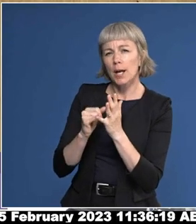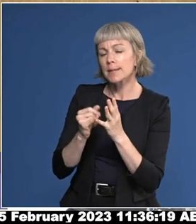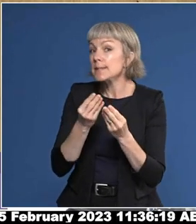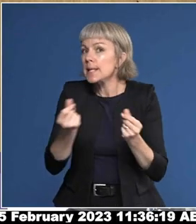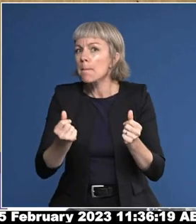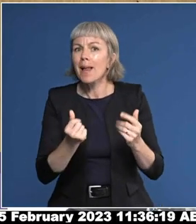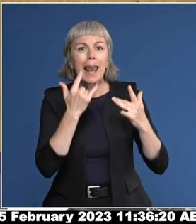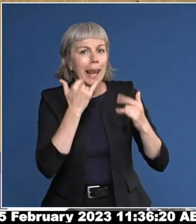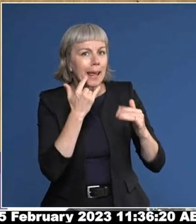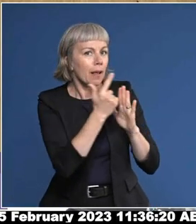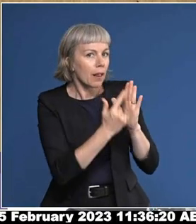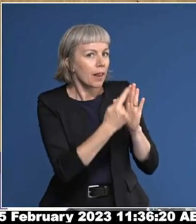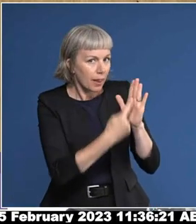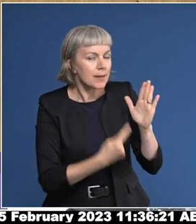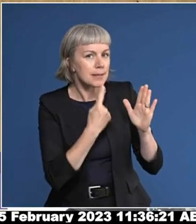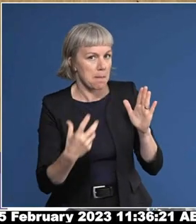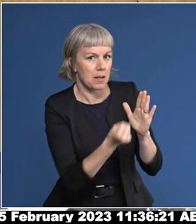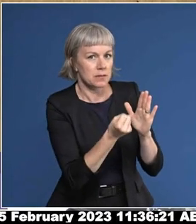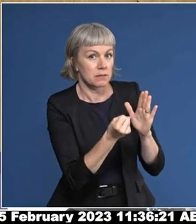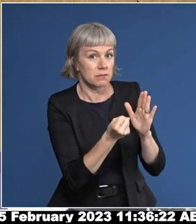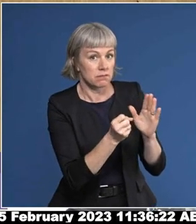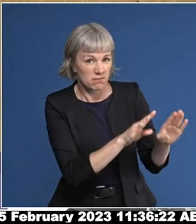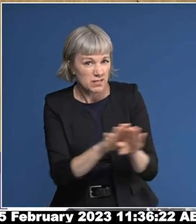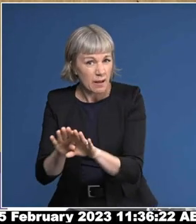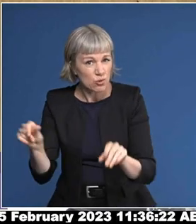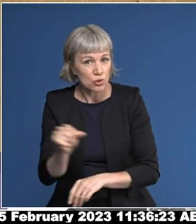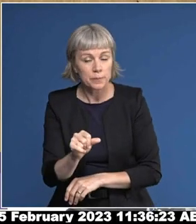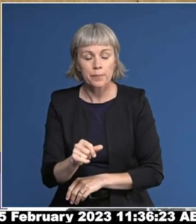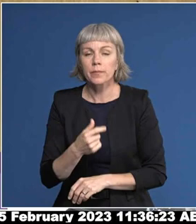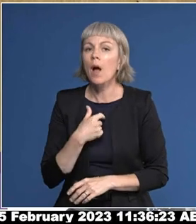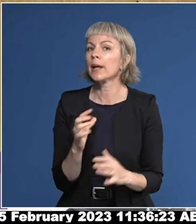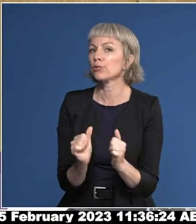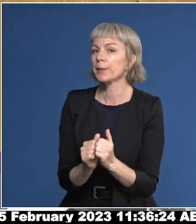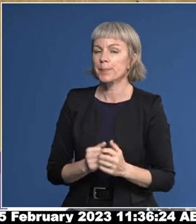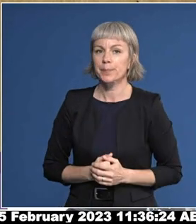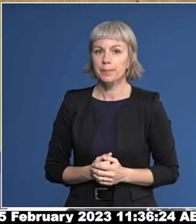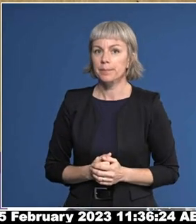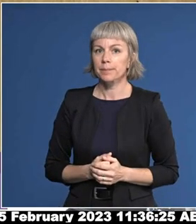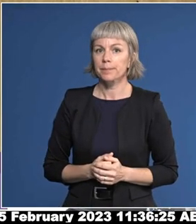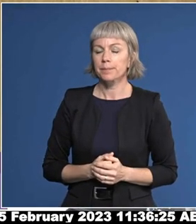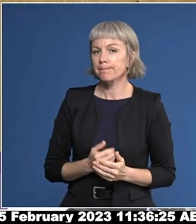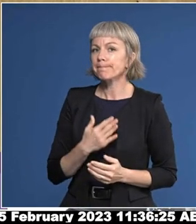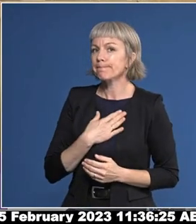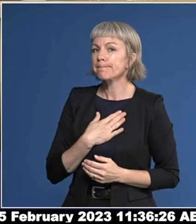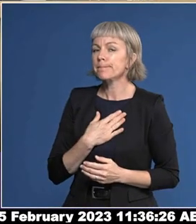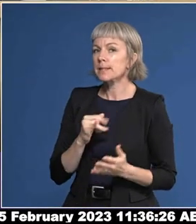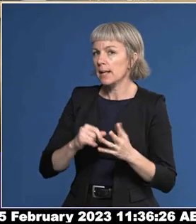I would strongly agree with that, and there needs to be an accreditation, as